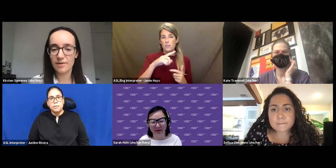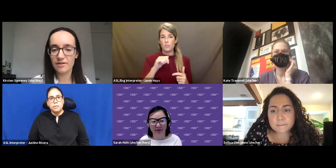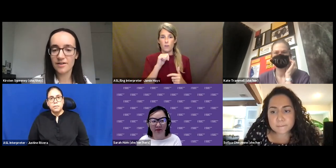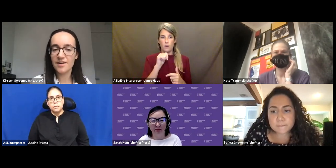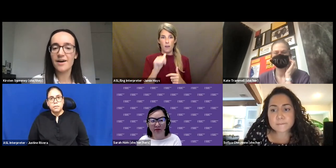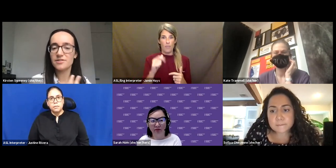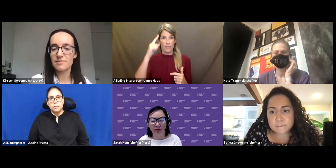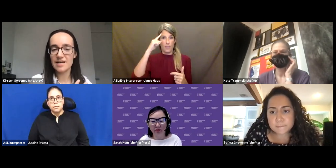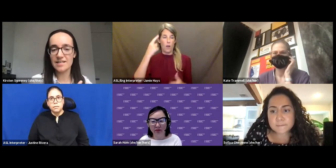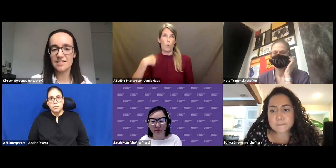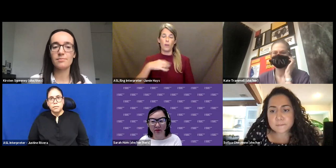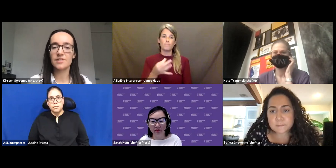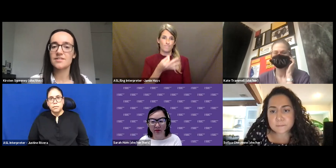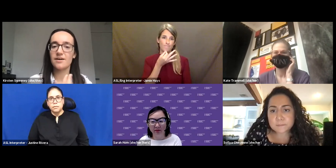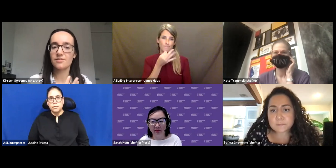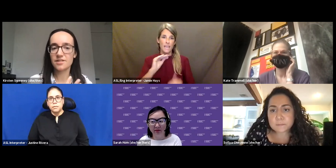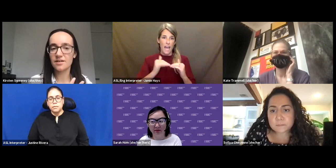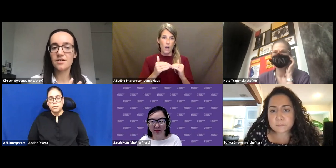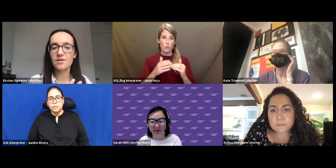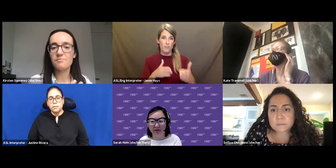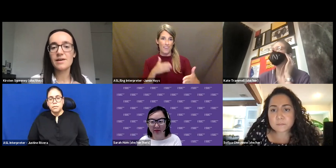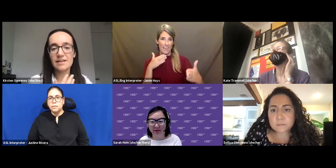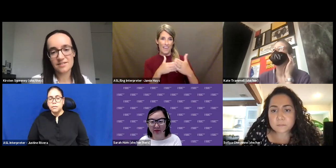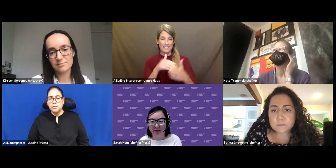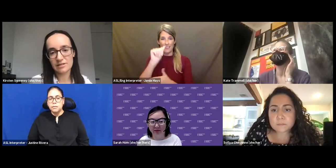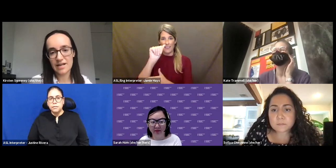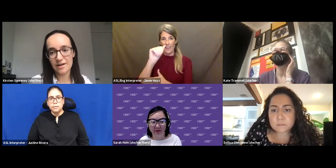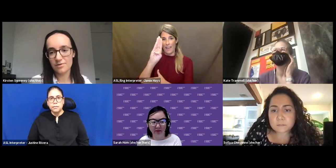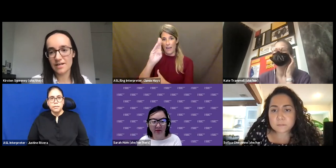about how to be anti-ableist, how to make disability equity